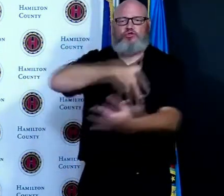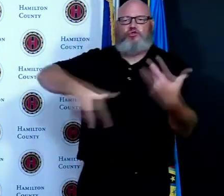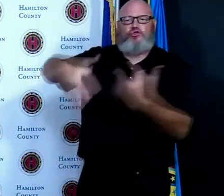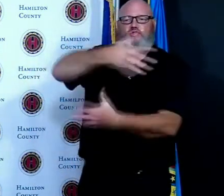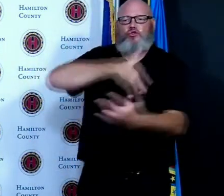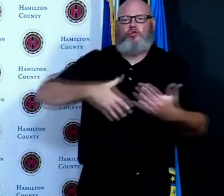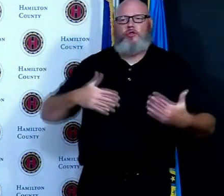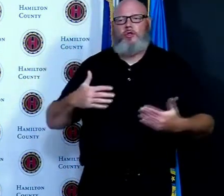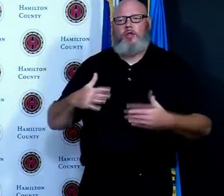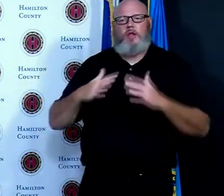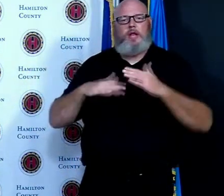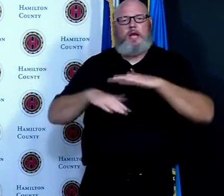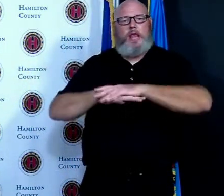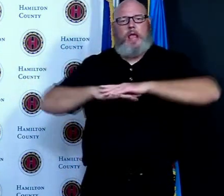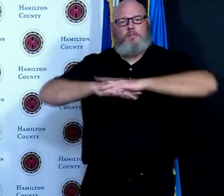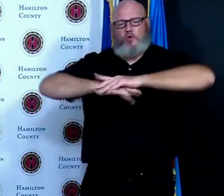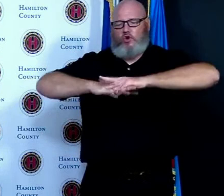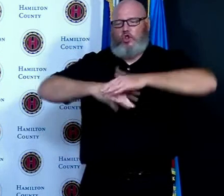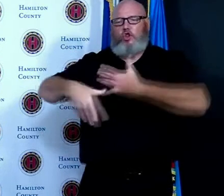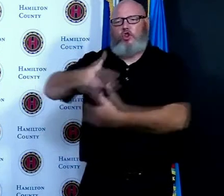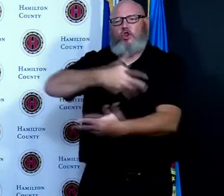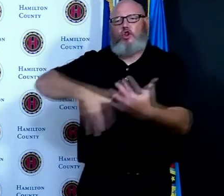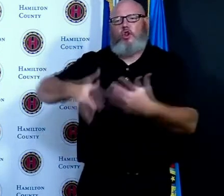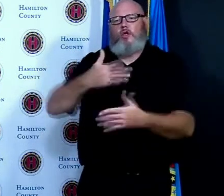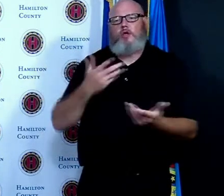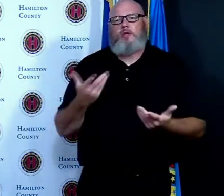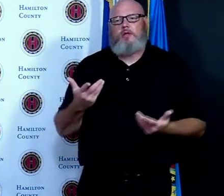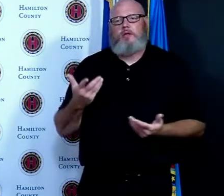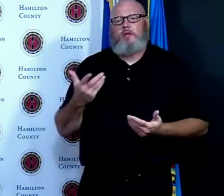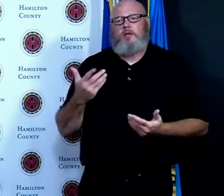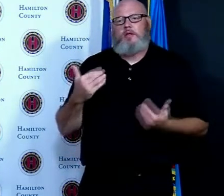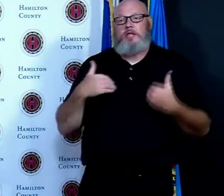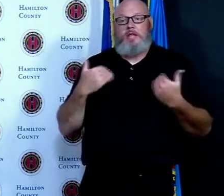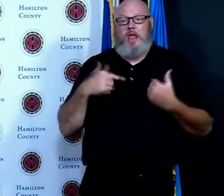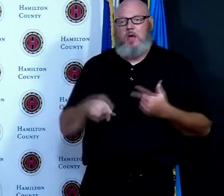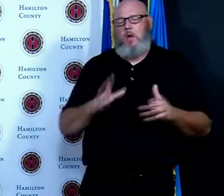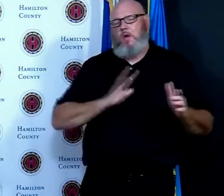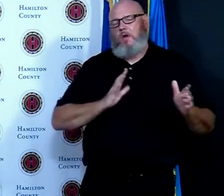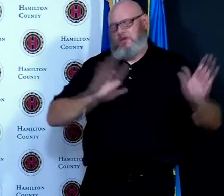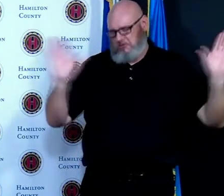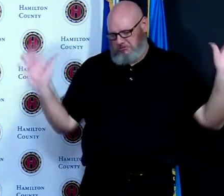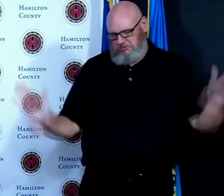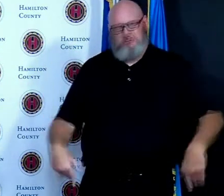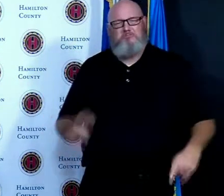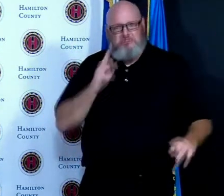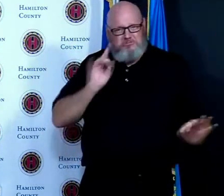get together they feel because they're young they feel fairly confident they're they're not going